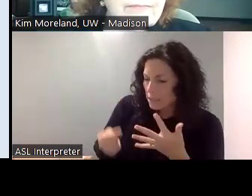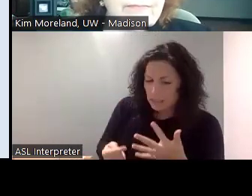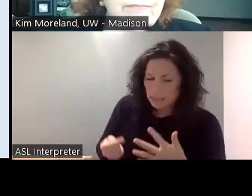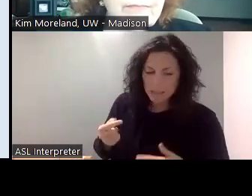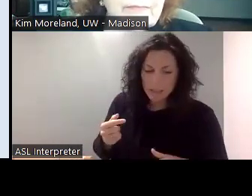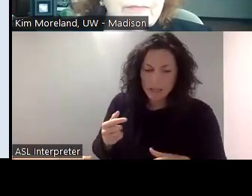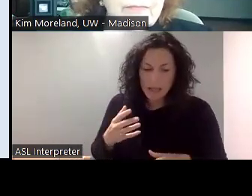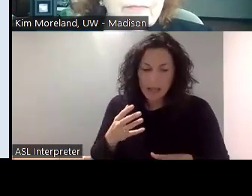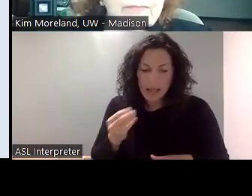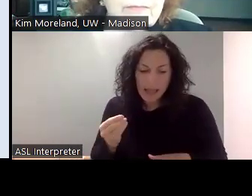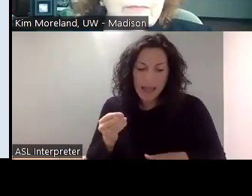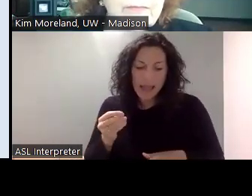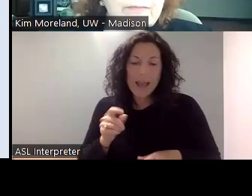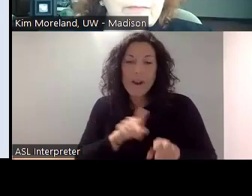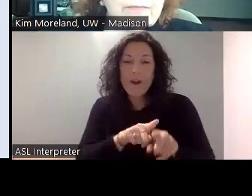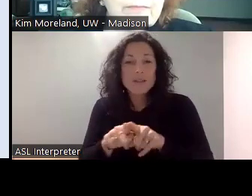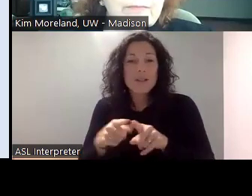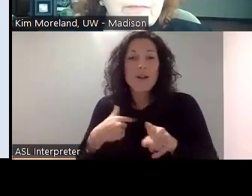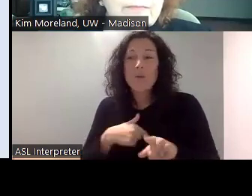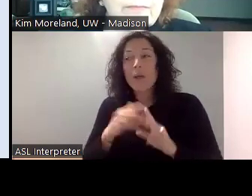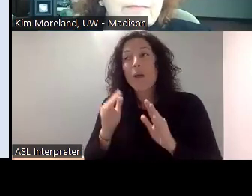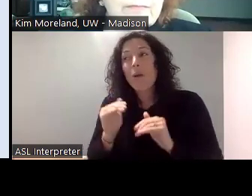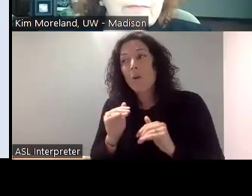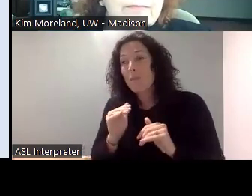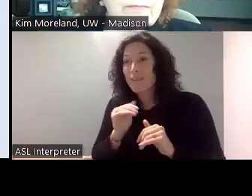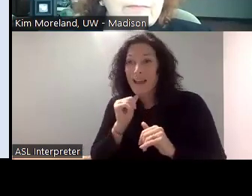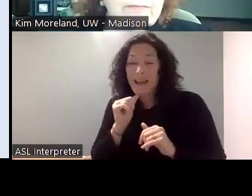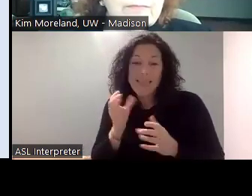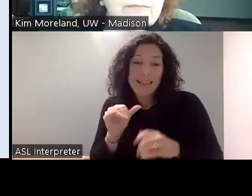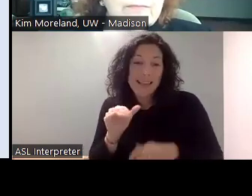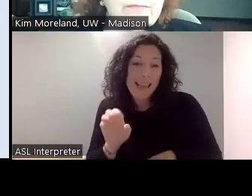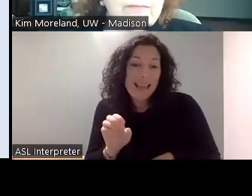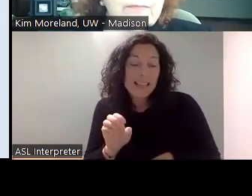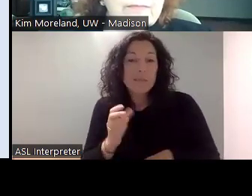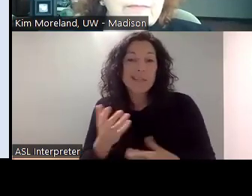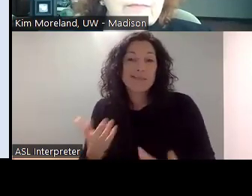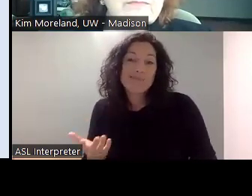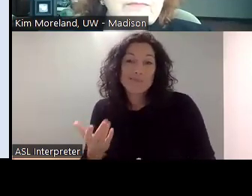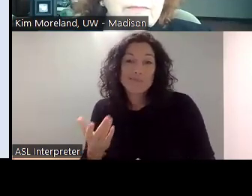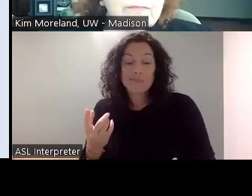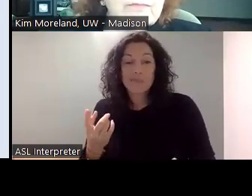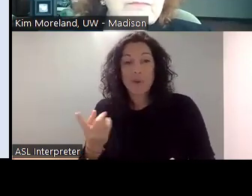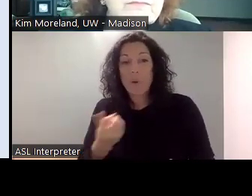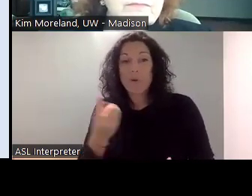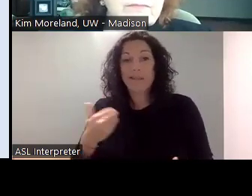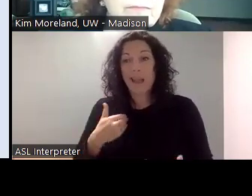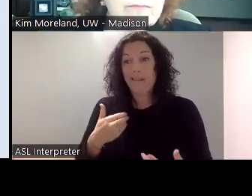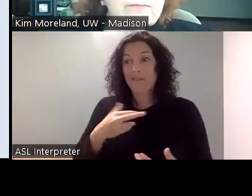and certainly we hope that this wouldn't be the case, but there always is the risk of there being someone